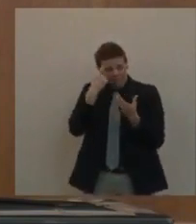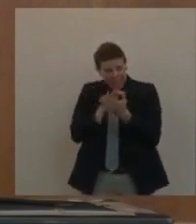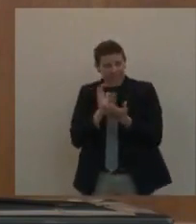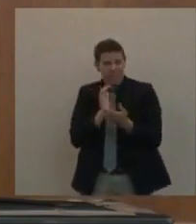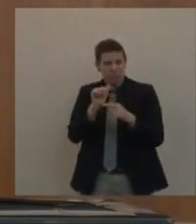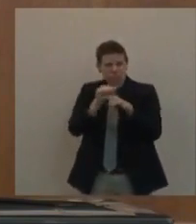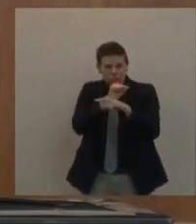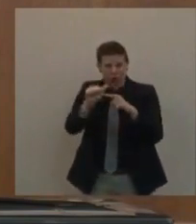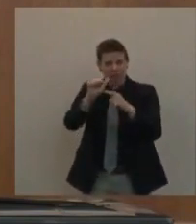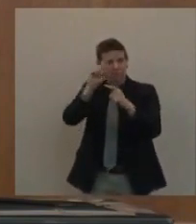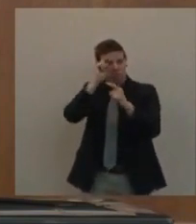WE ALL ARE.